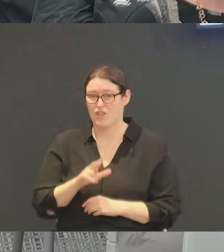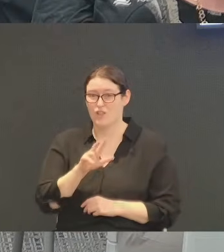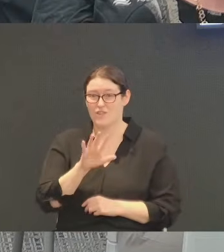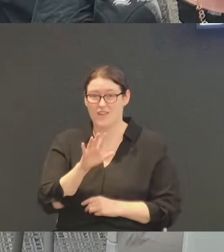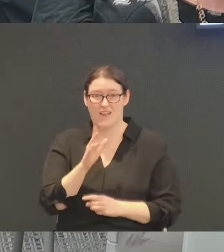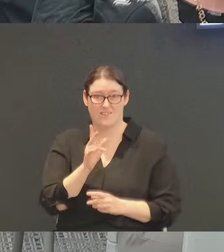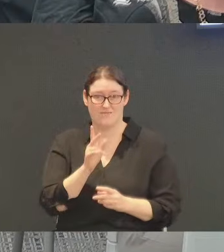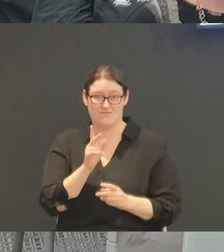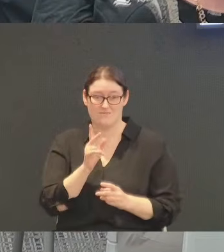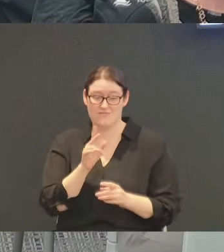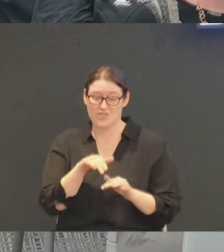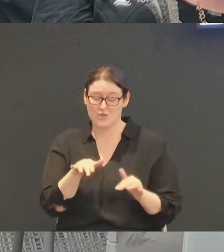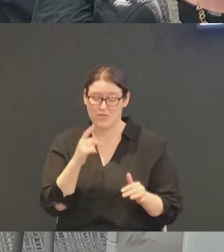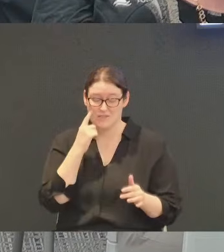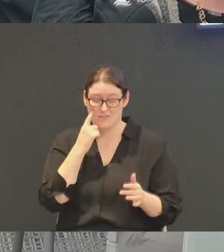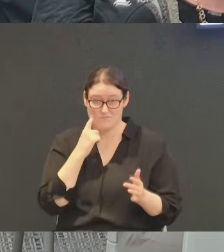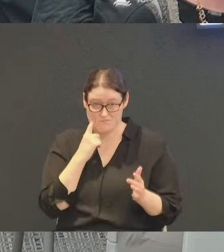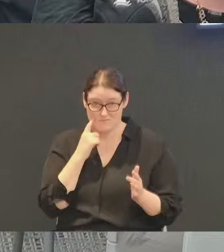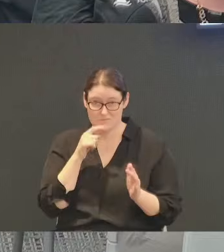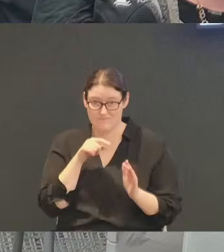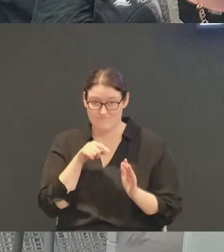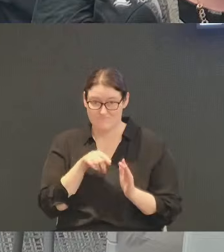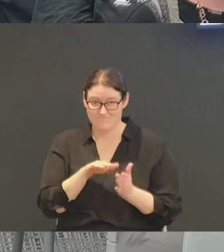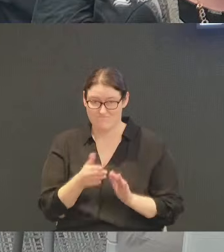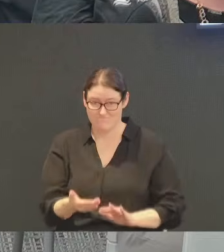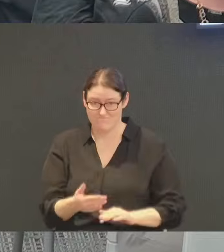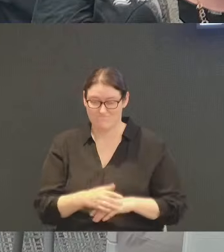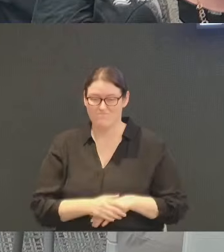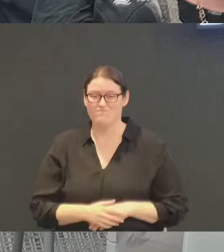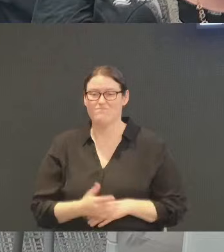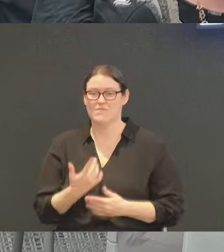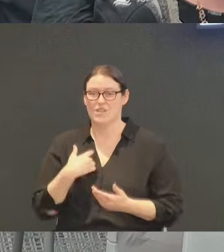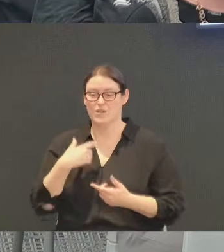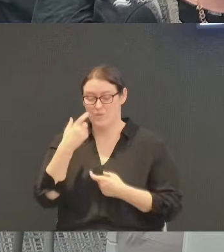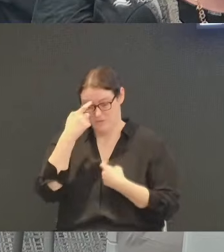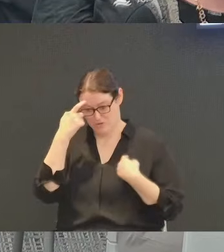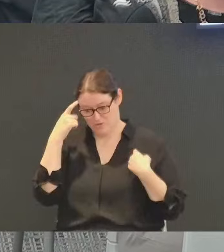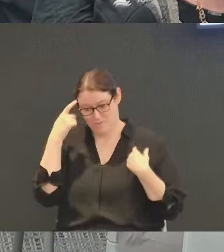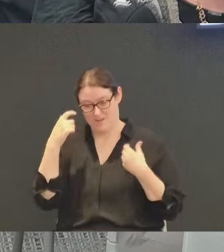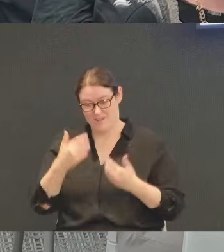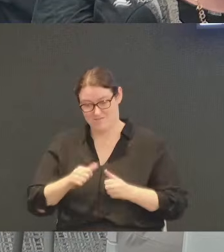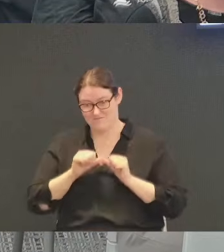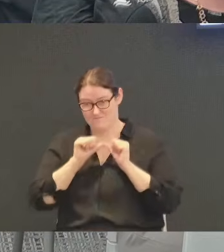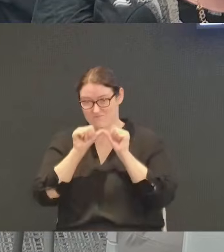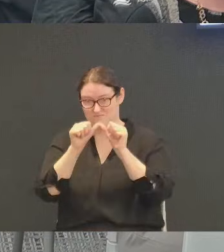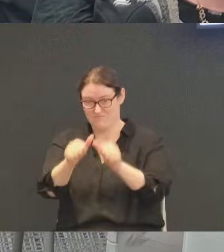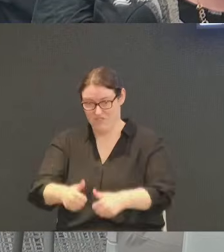murders. Those children carry that trauma with them for the rest of their lives unless we as